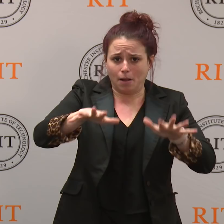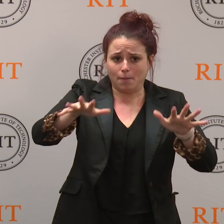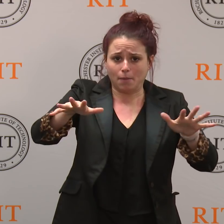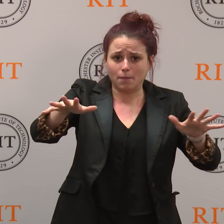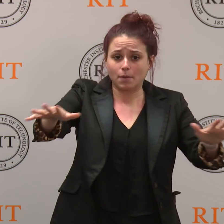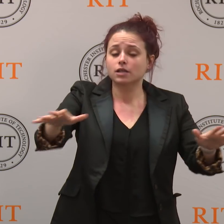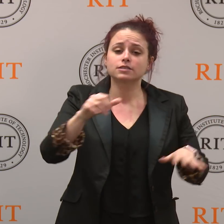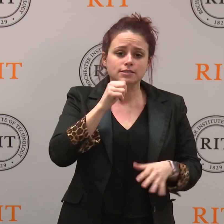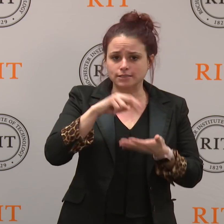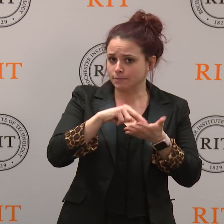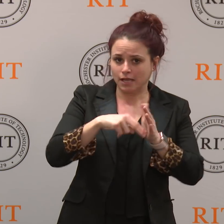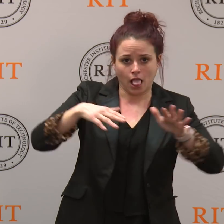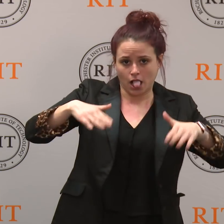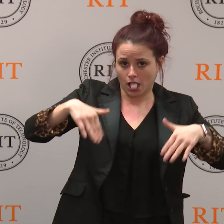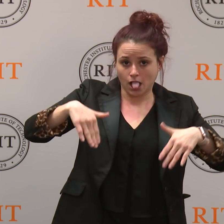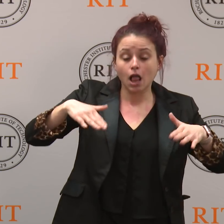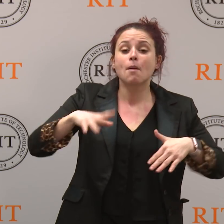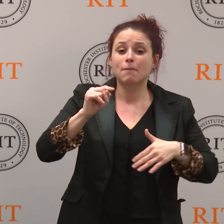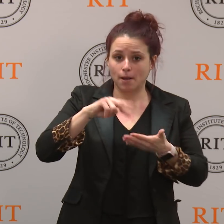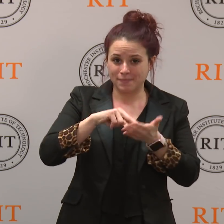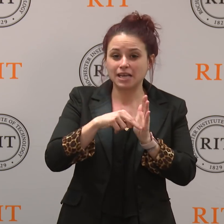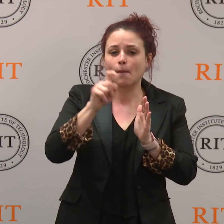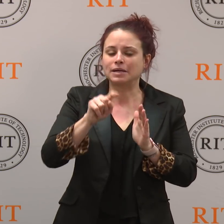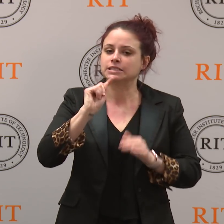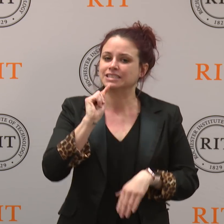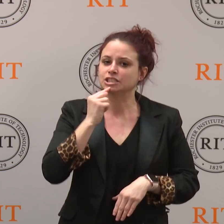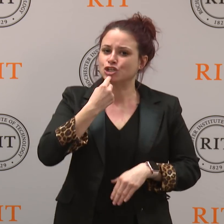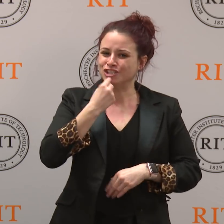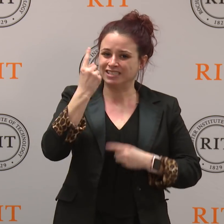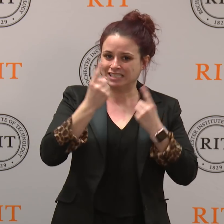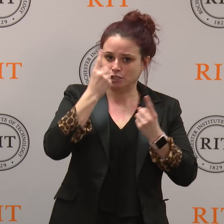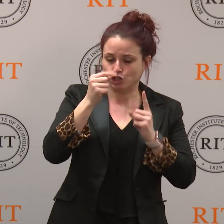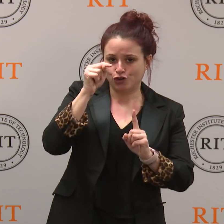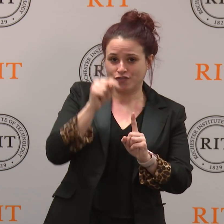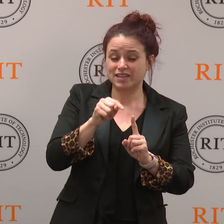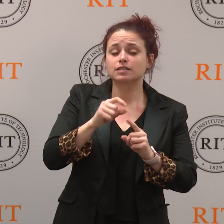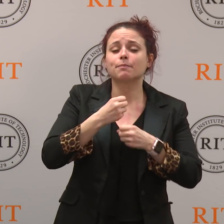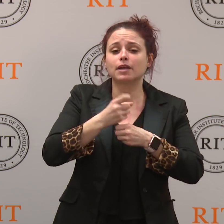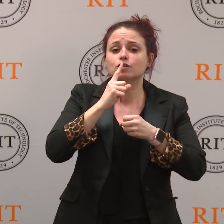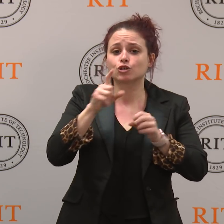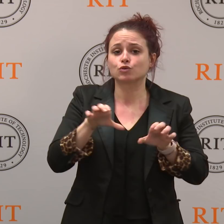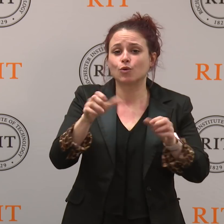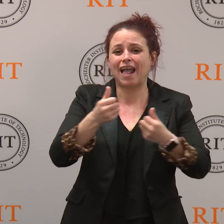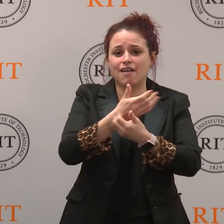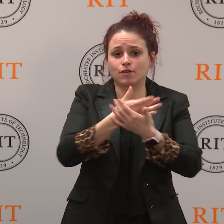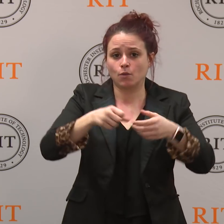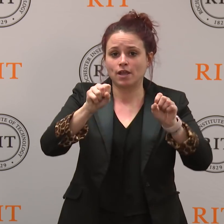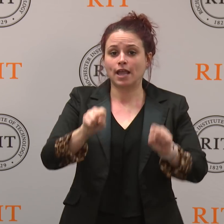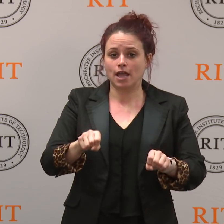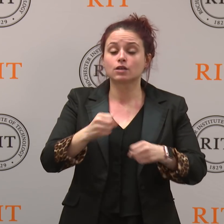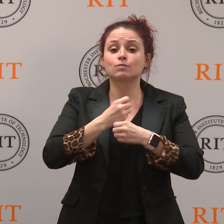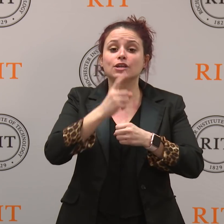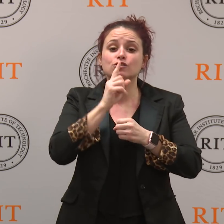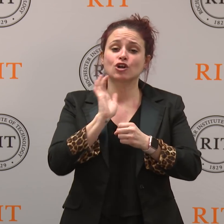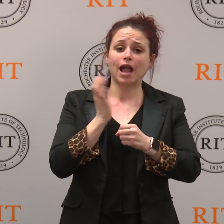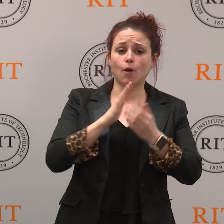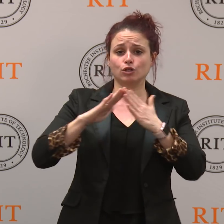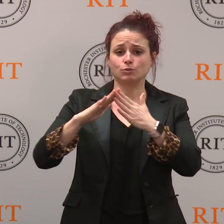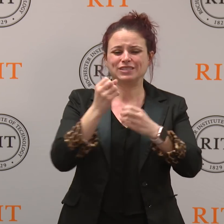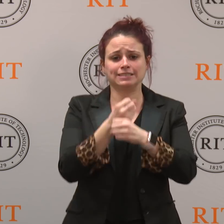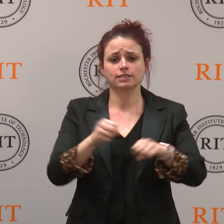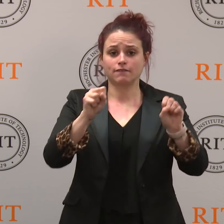to take this seriously and do everything we can to keep the community as safe as possible.